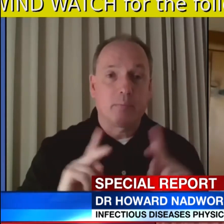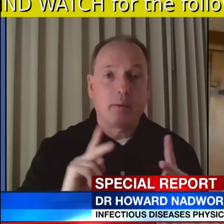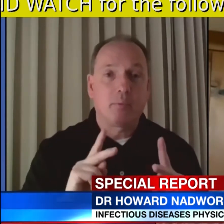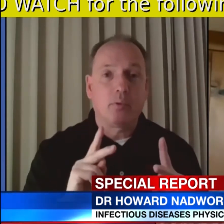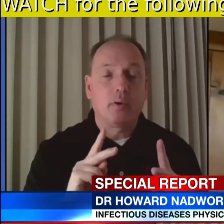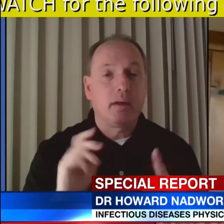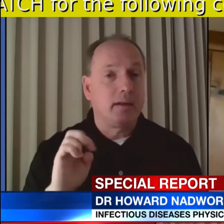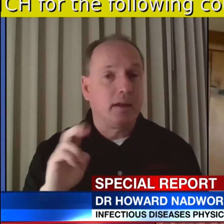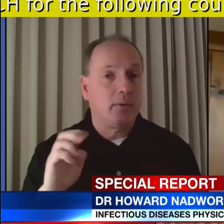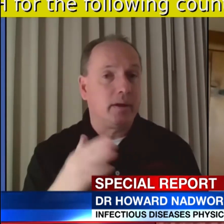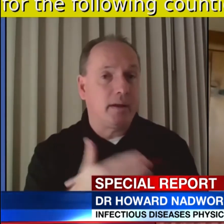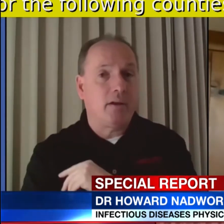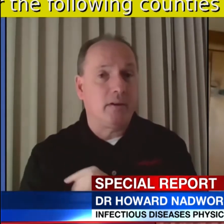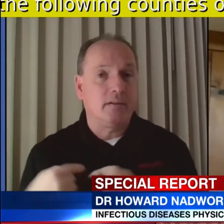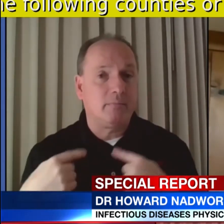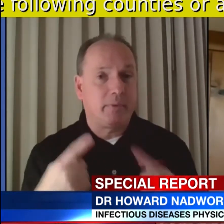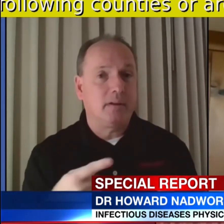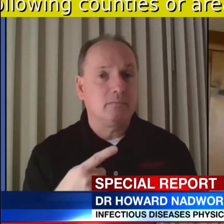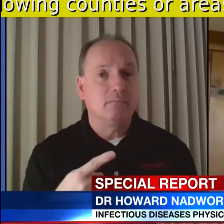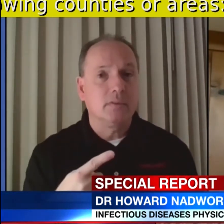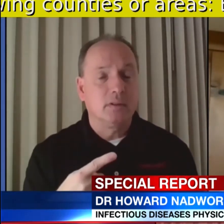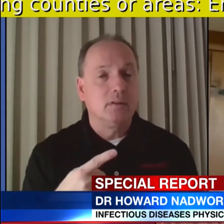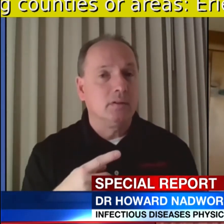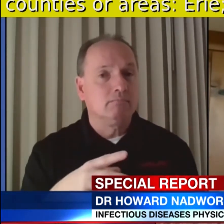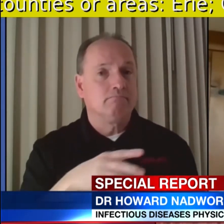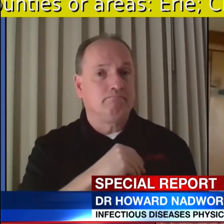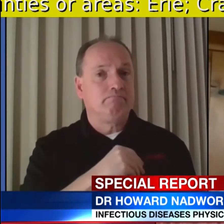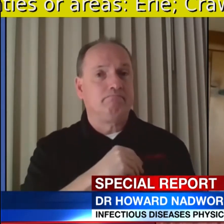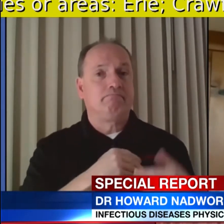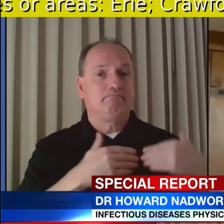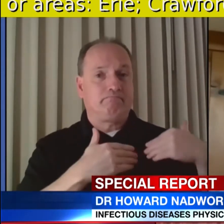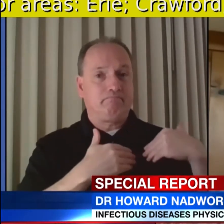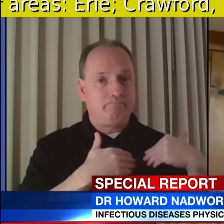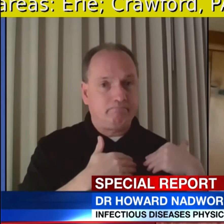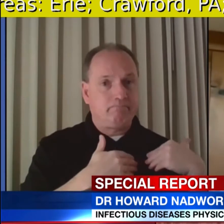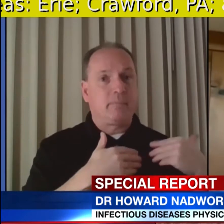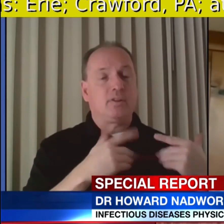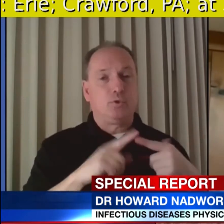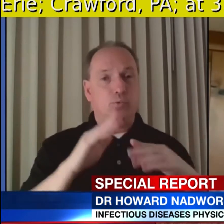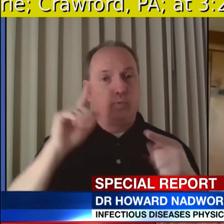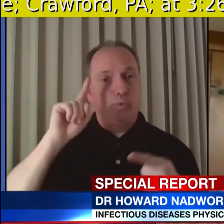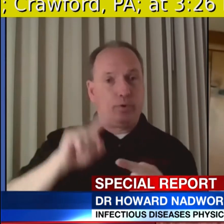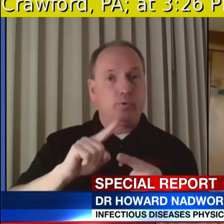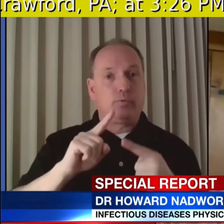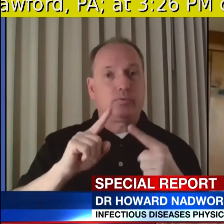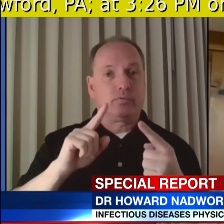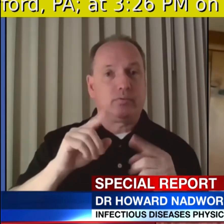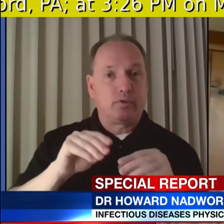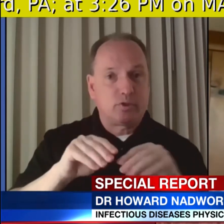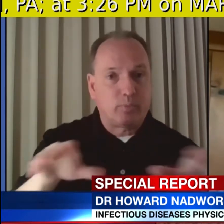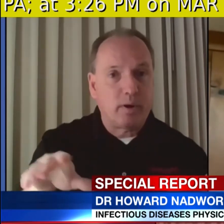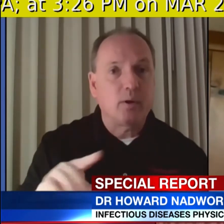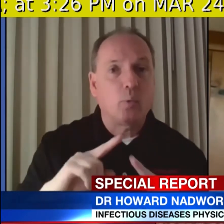PARTICULARLY OVER LAST SUMMER AND EARLY FALL THAN OTHER PLACES DID. PEOPLE IN ERIE COUNTY HAVE